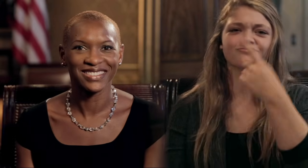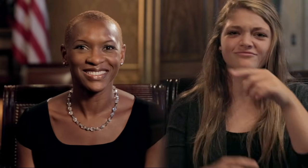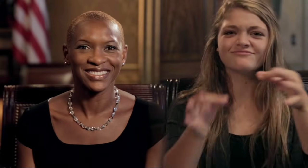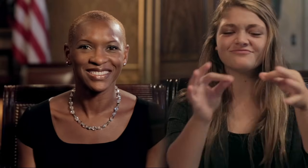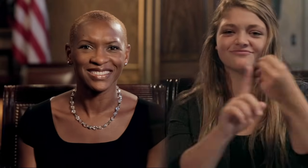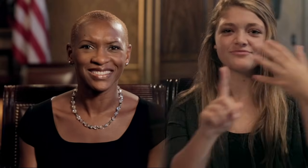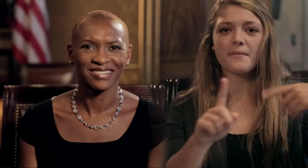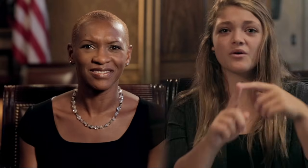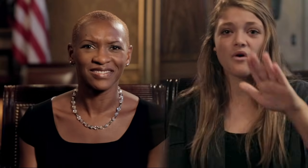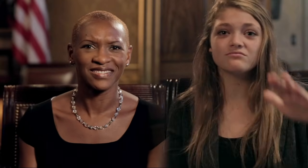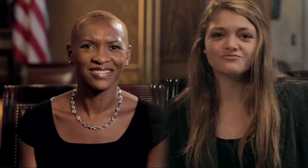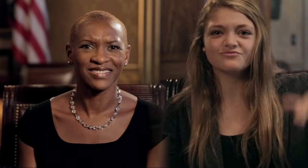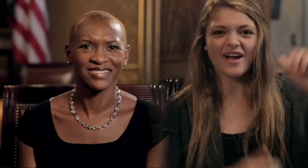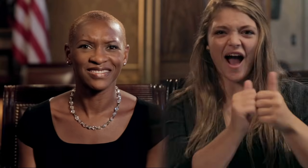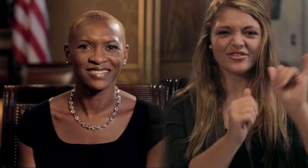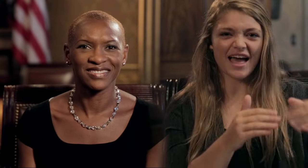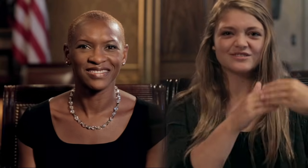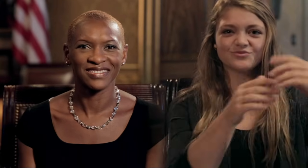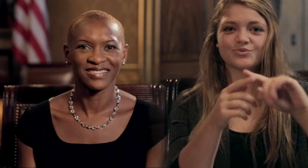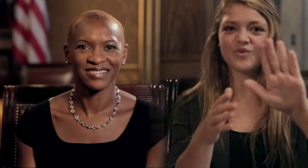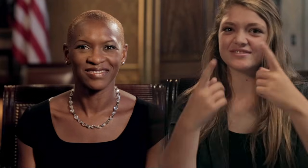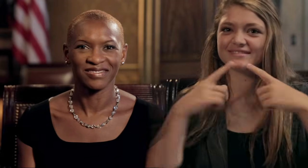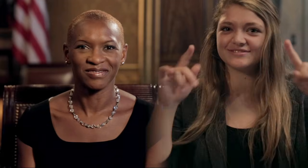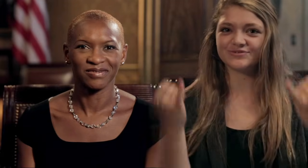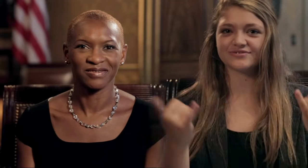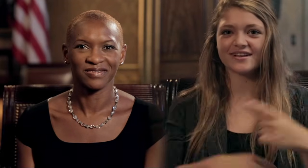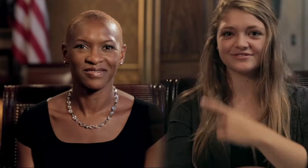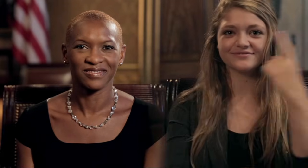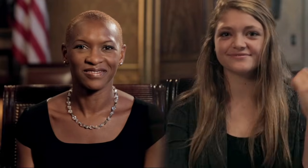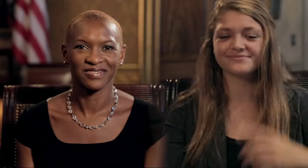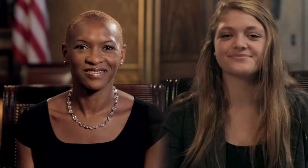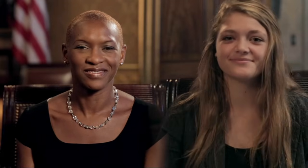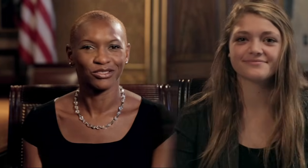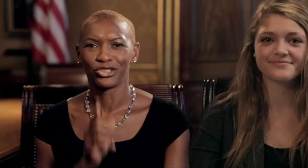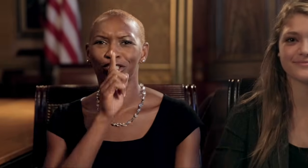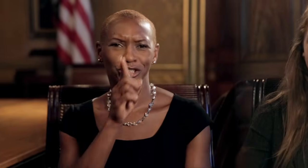Could you tell us about your upbringing and how it led to your success today?